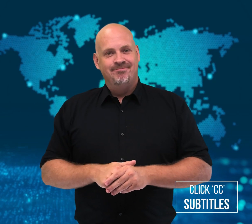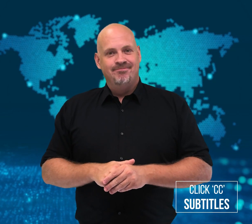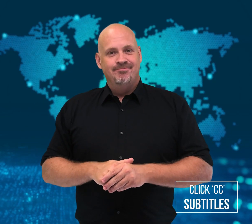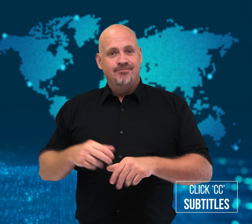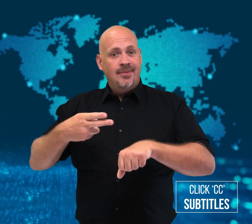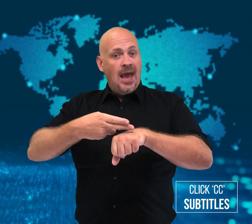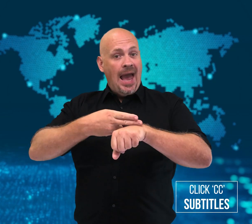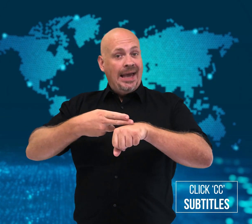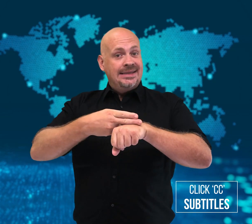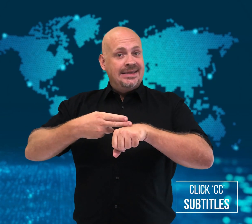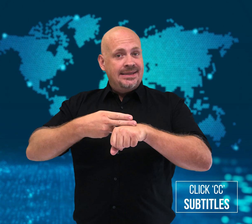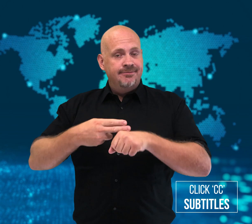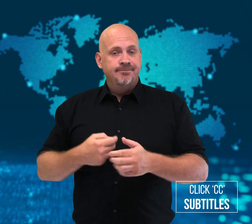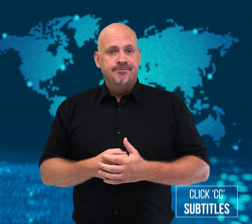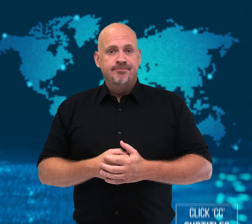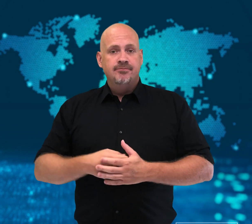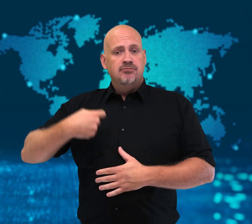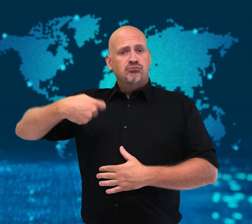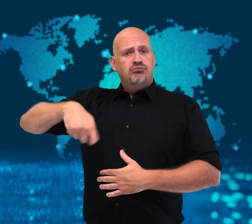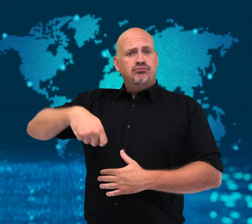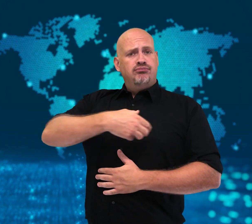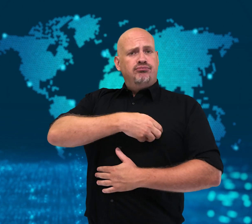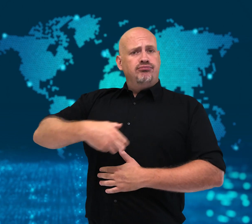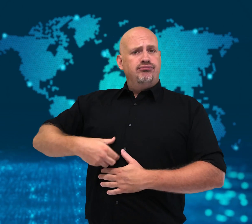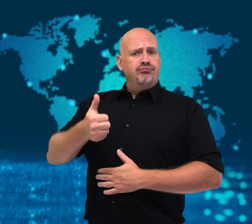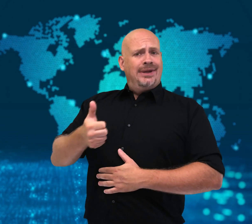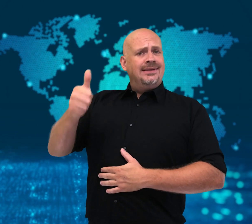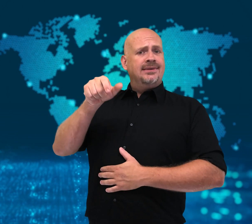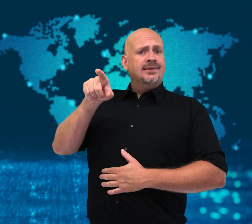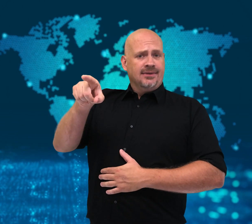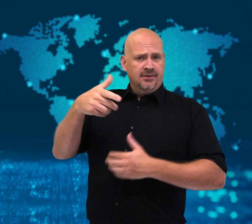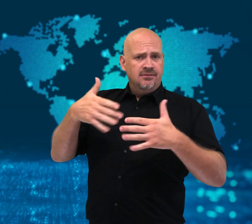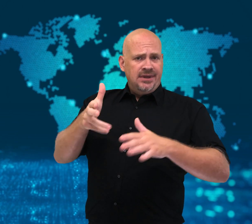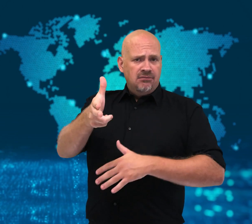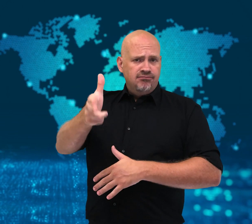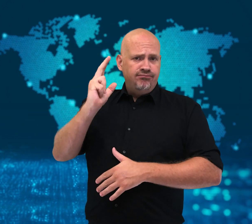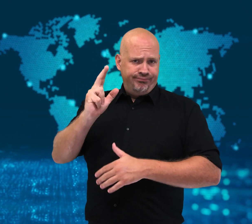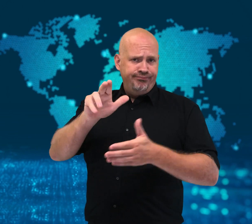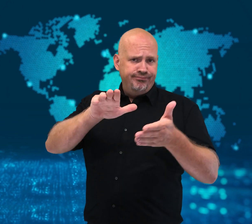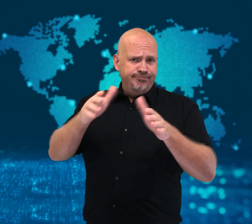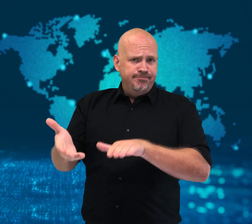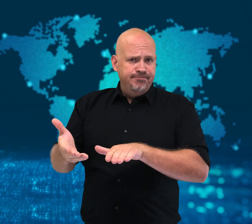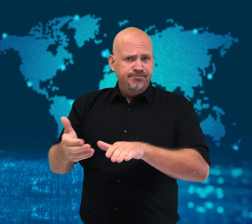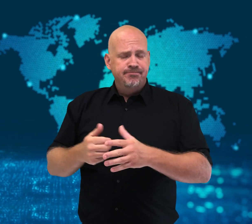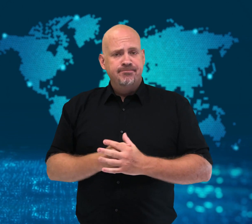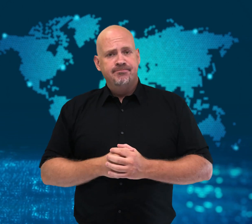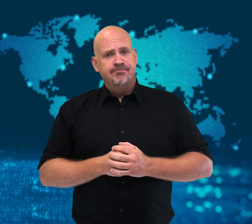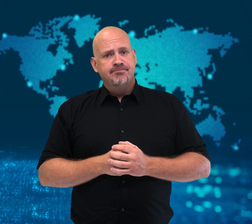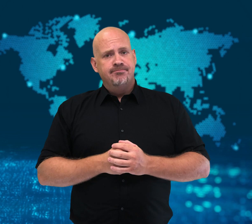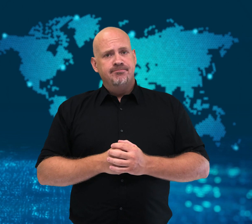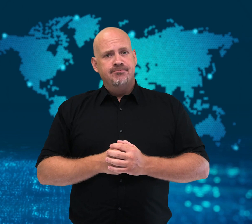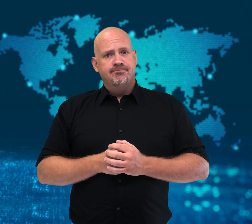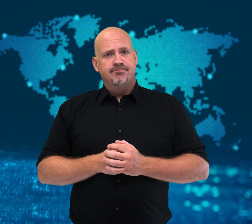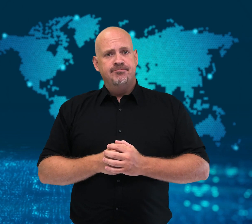President assassinated.